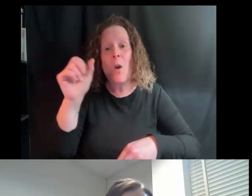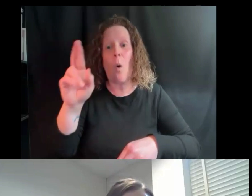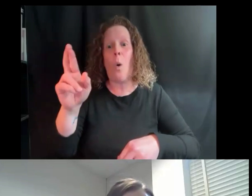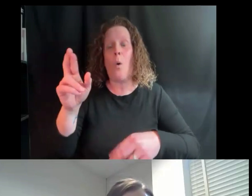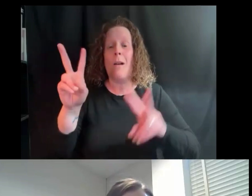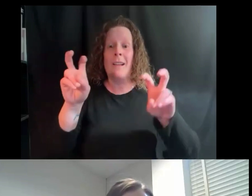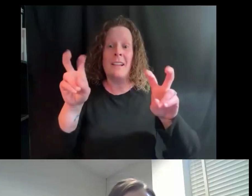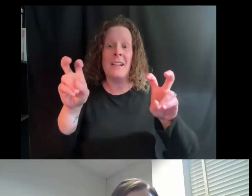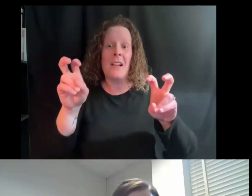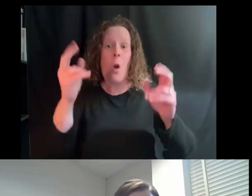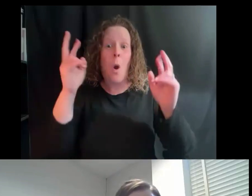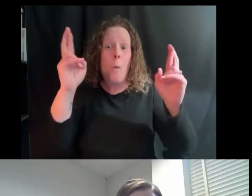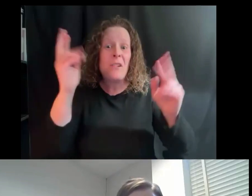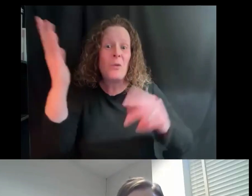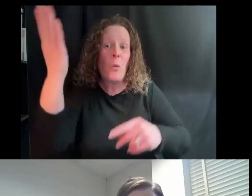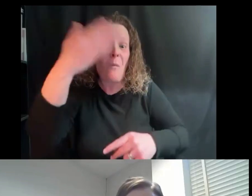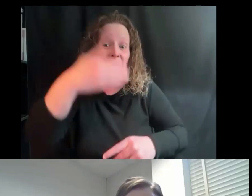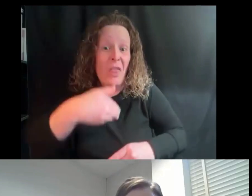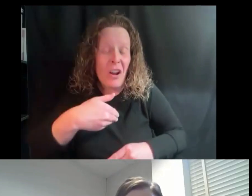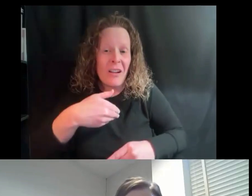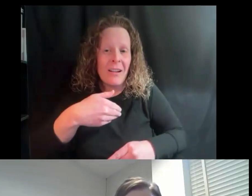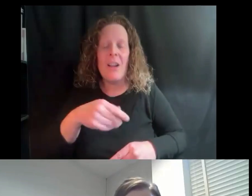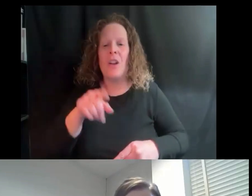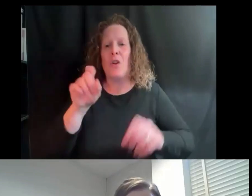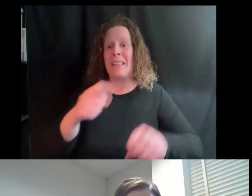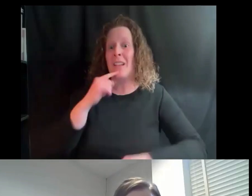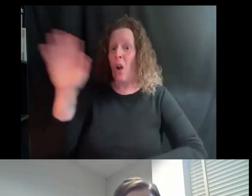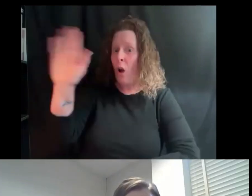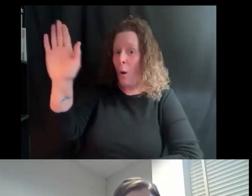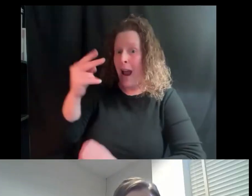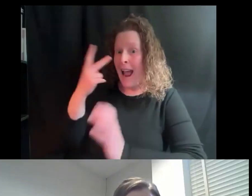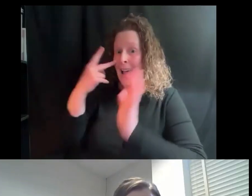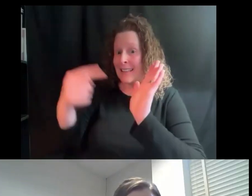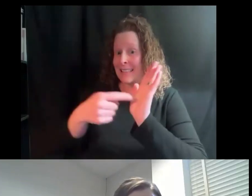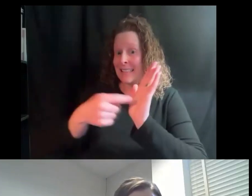don't say anything about it and hopefully you'll be